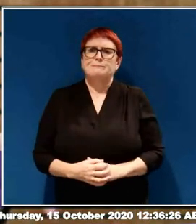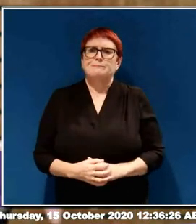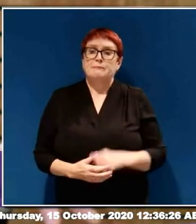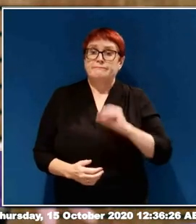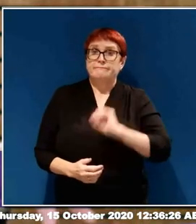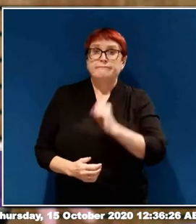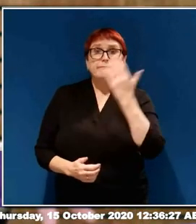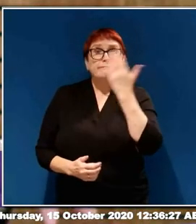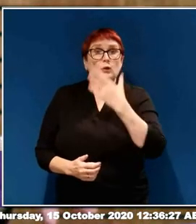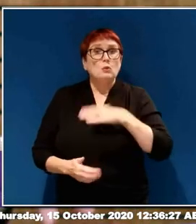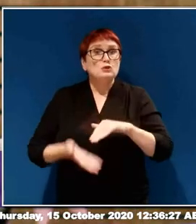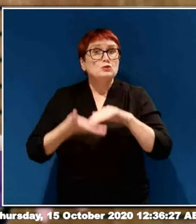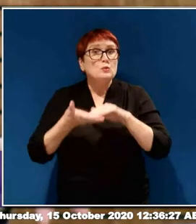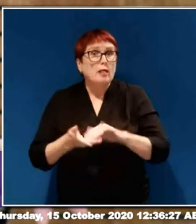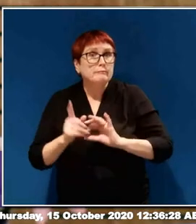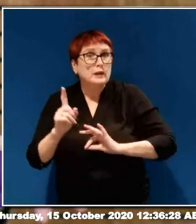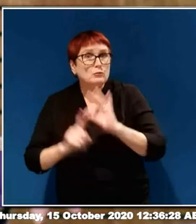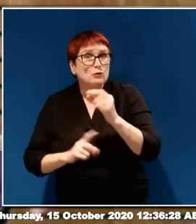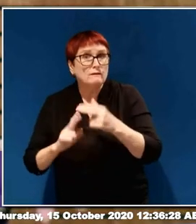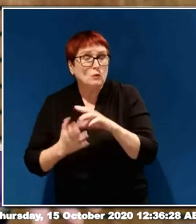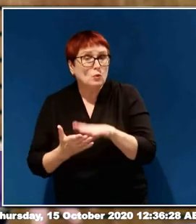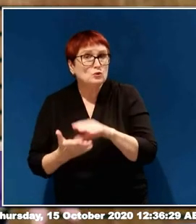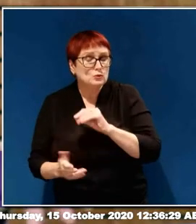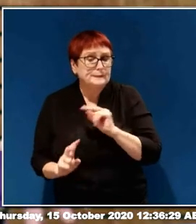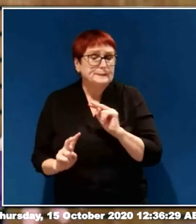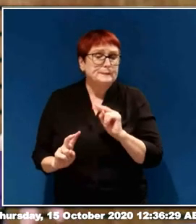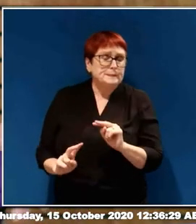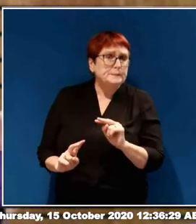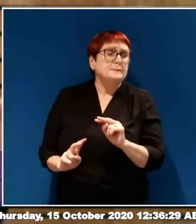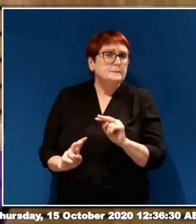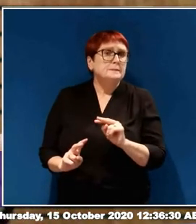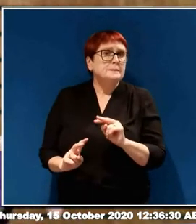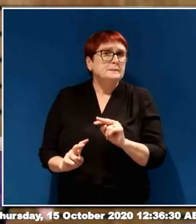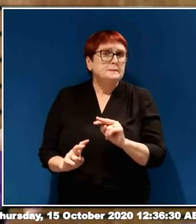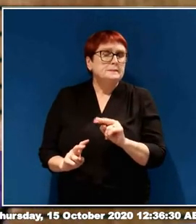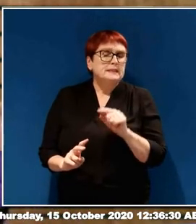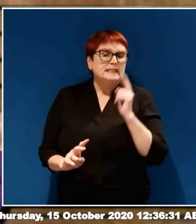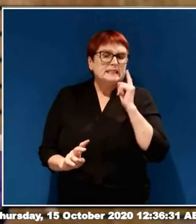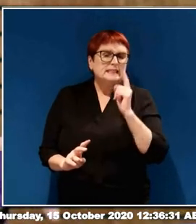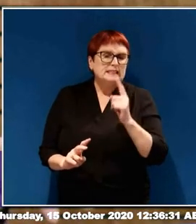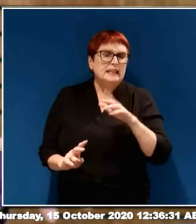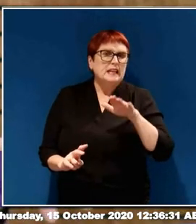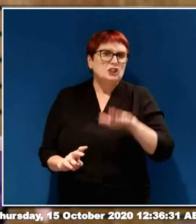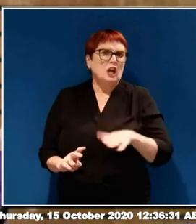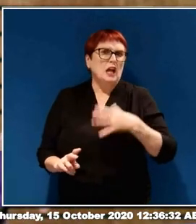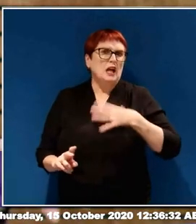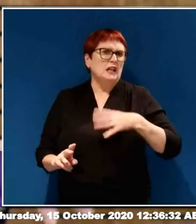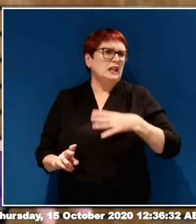perceive that the child requires some form of adjustment, they're not entirely